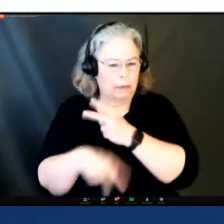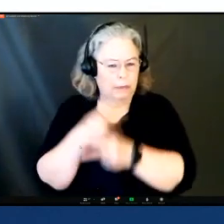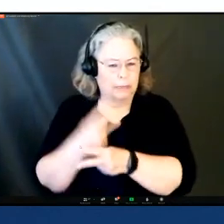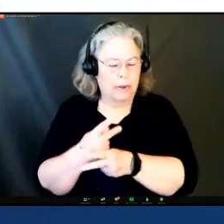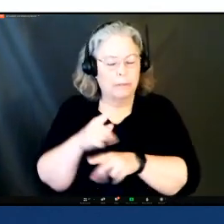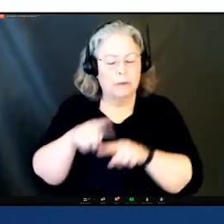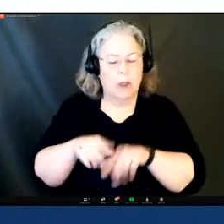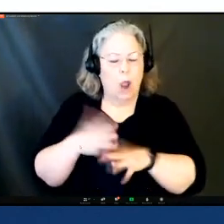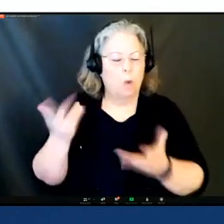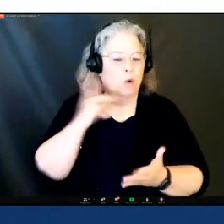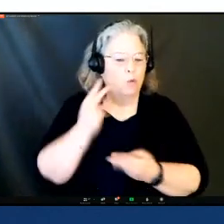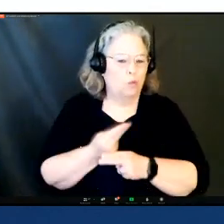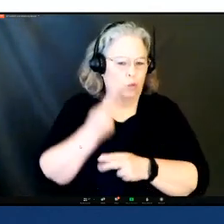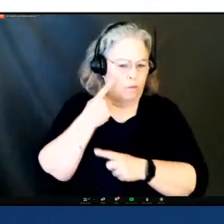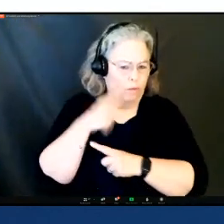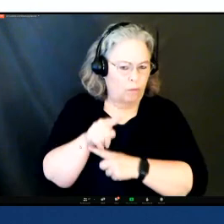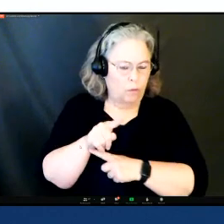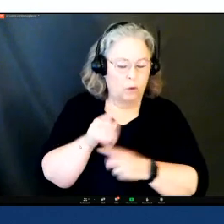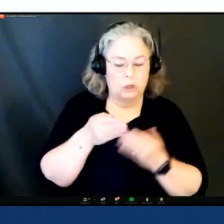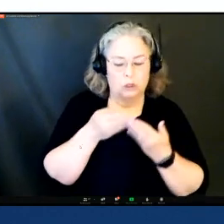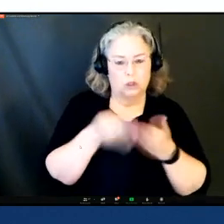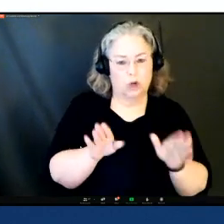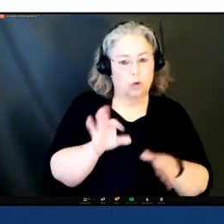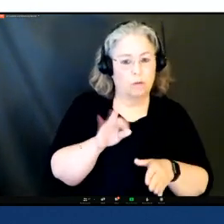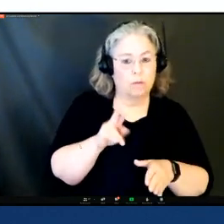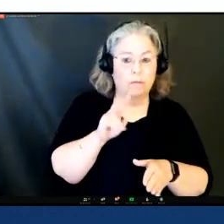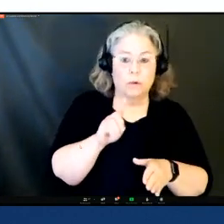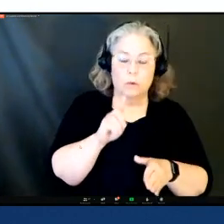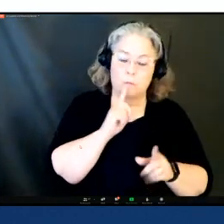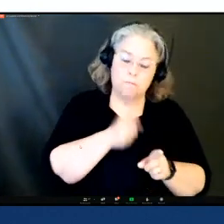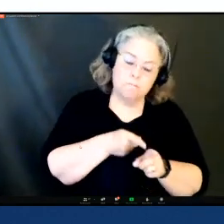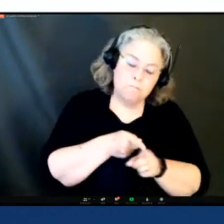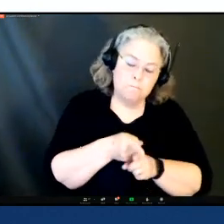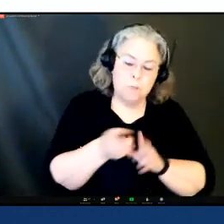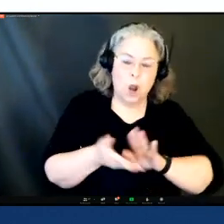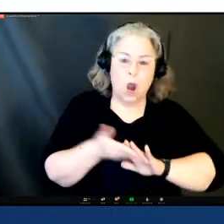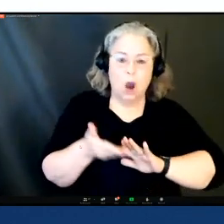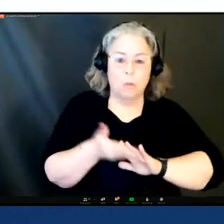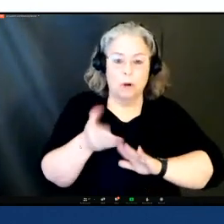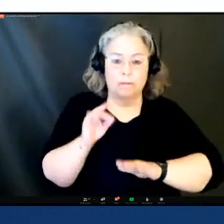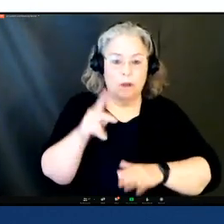For example, the General Fund, which is the main operating fund of the county and includes